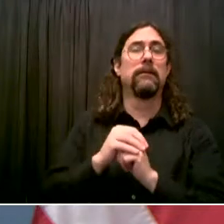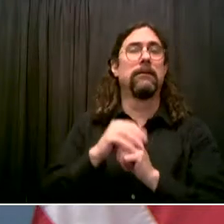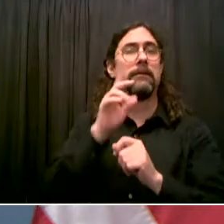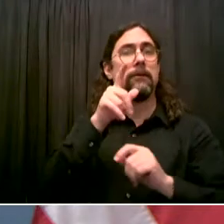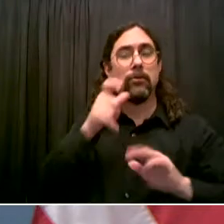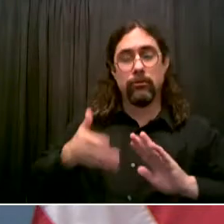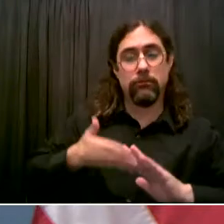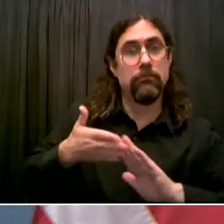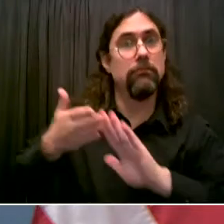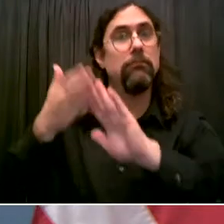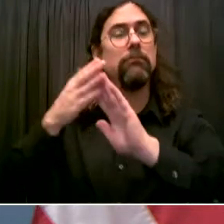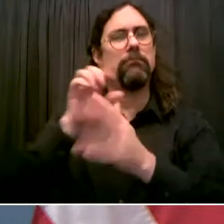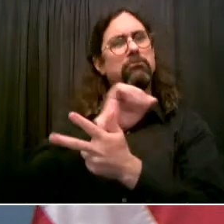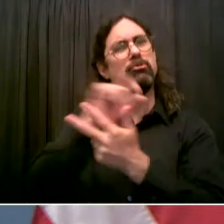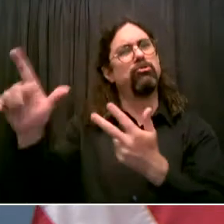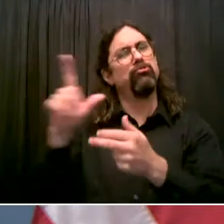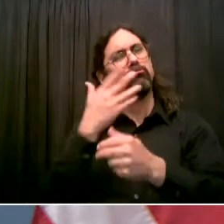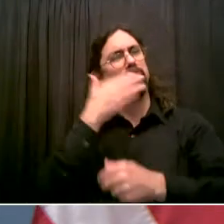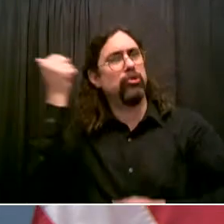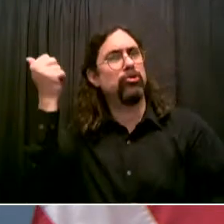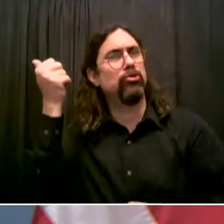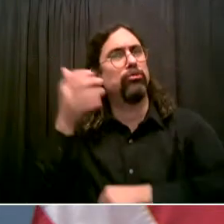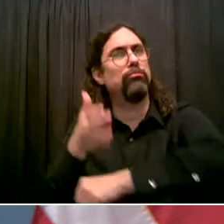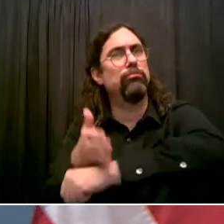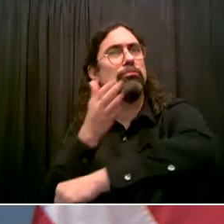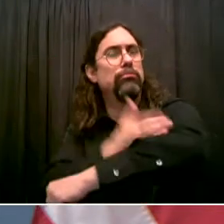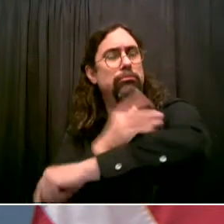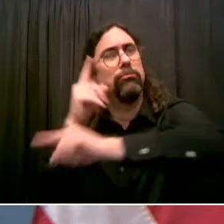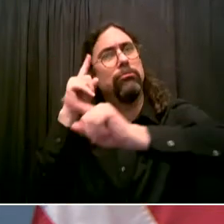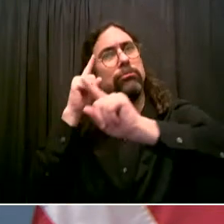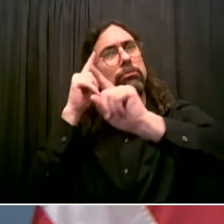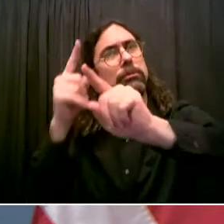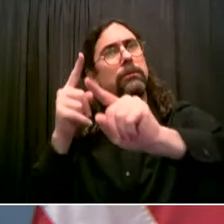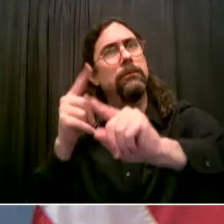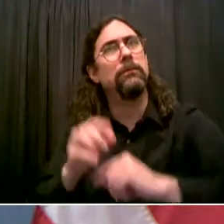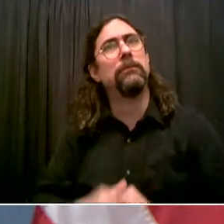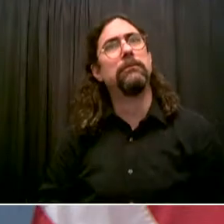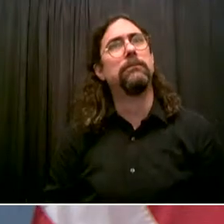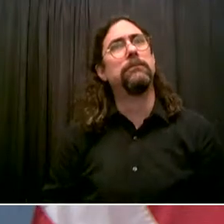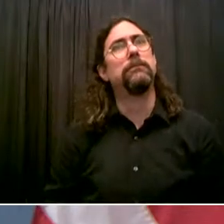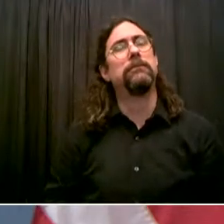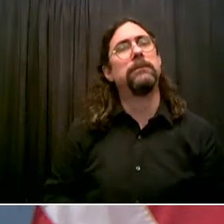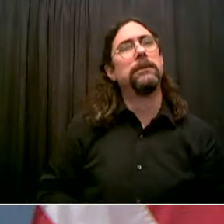OF THE SHELTERS AS WELL. YOU HAVE TO REMEMBER THE CONTEXT IN WHICH WE ARE EROPATING.